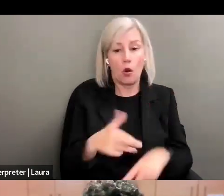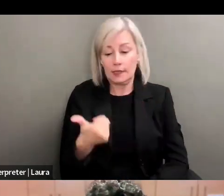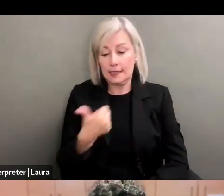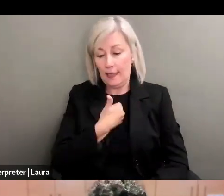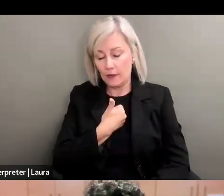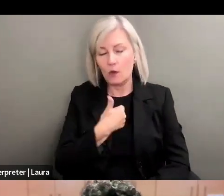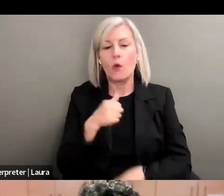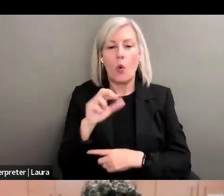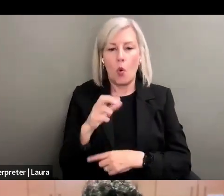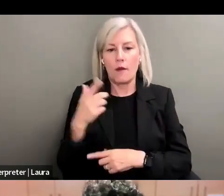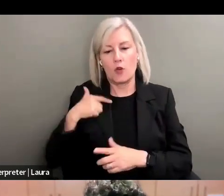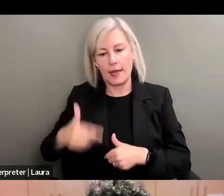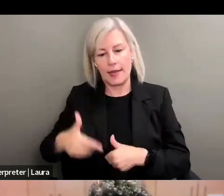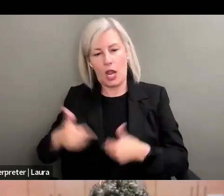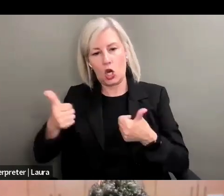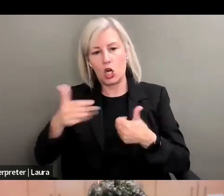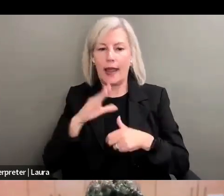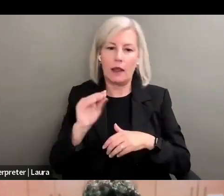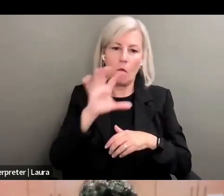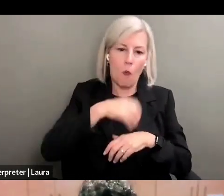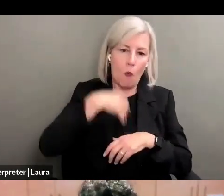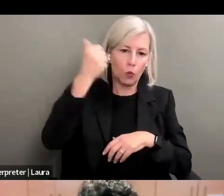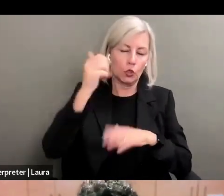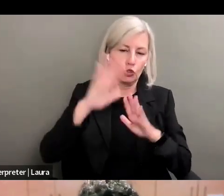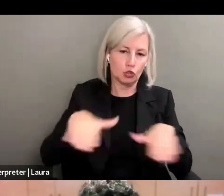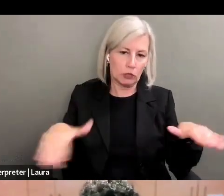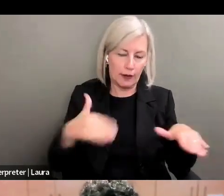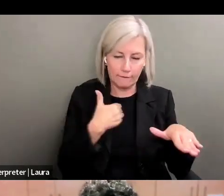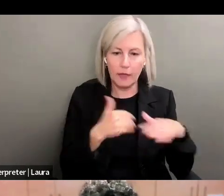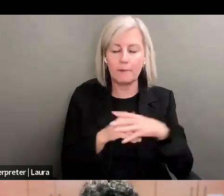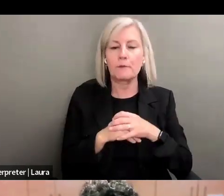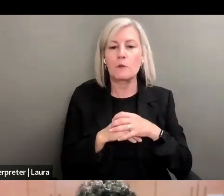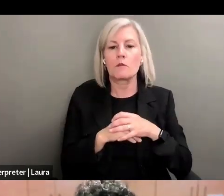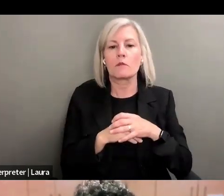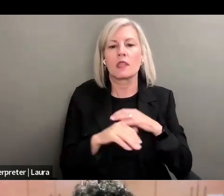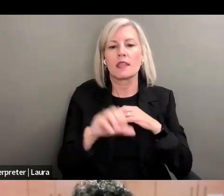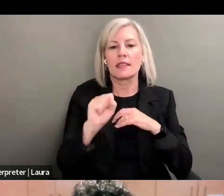ones for younger and older children. The SIFTER is the screening instrument